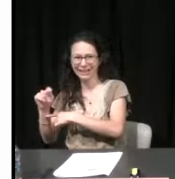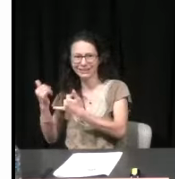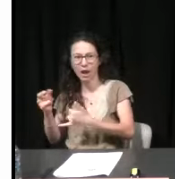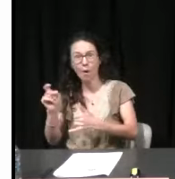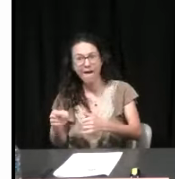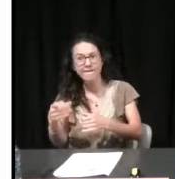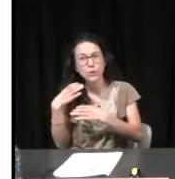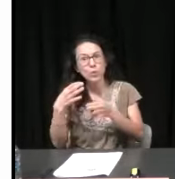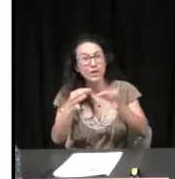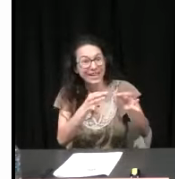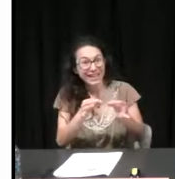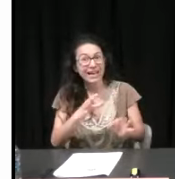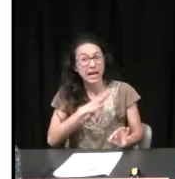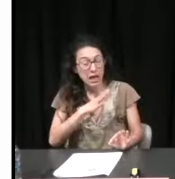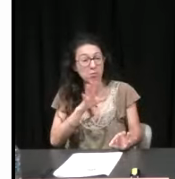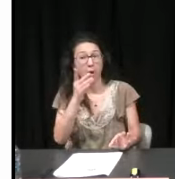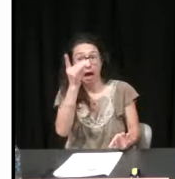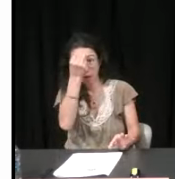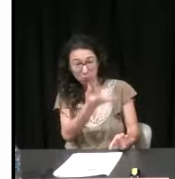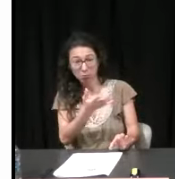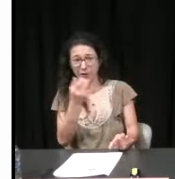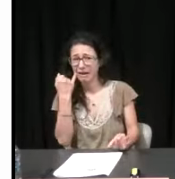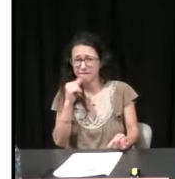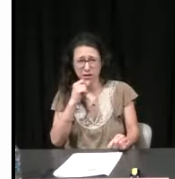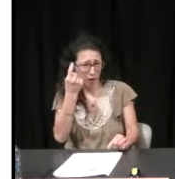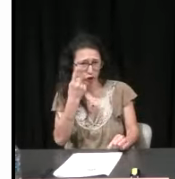already done it once but now I have to do it like I'm doing it for the first time again because I